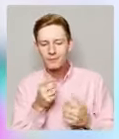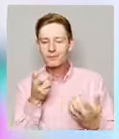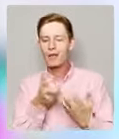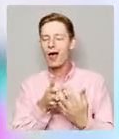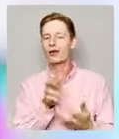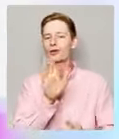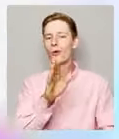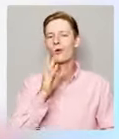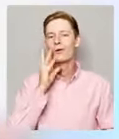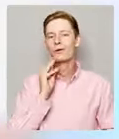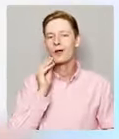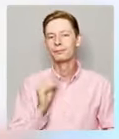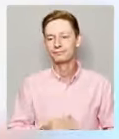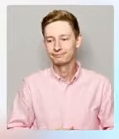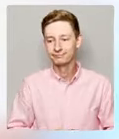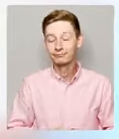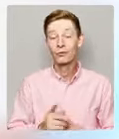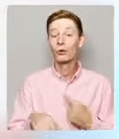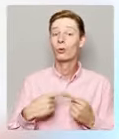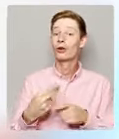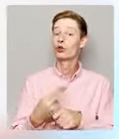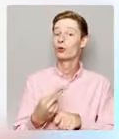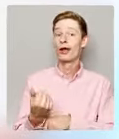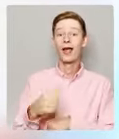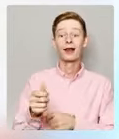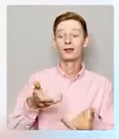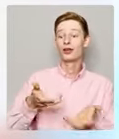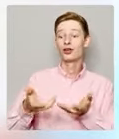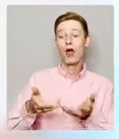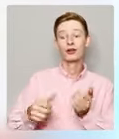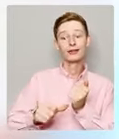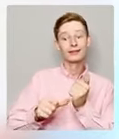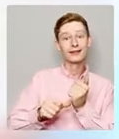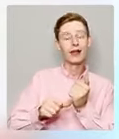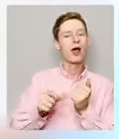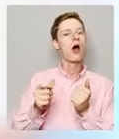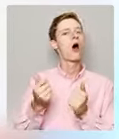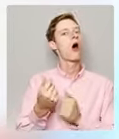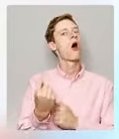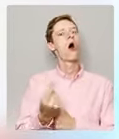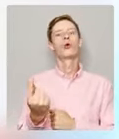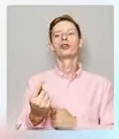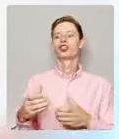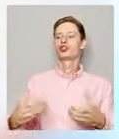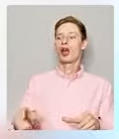for your experience. When using any sort of interaction assistance, there's always the chance for a false positive.